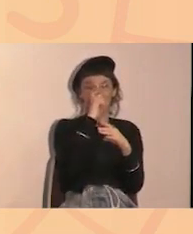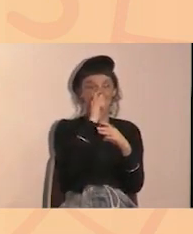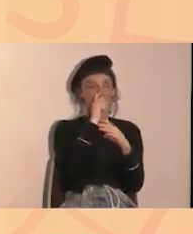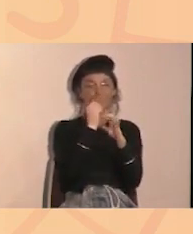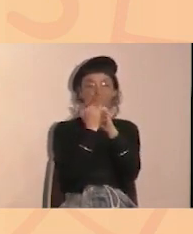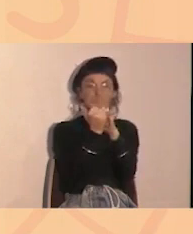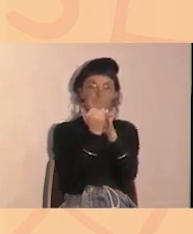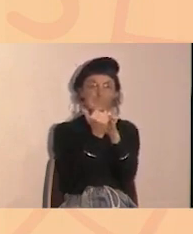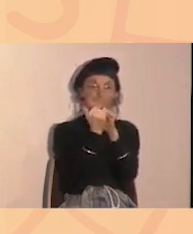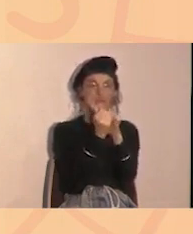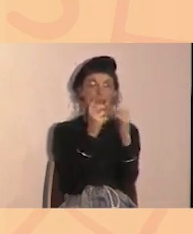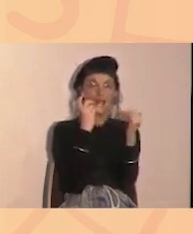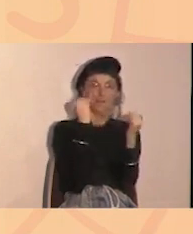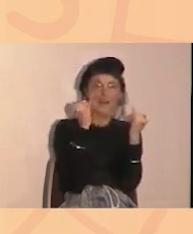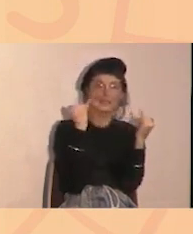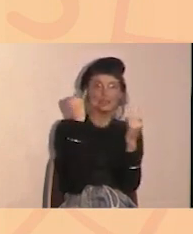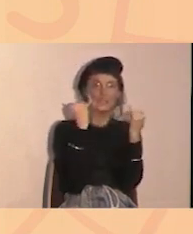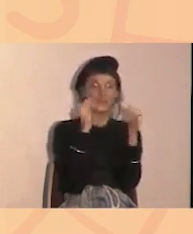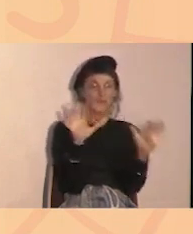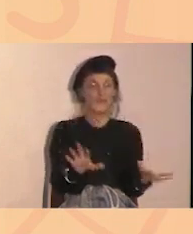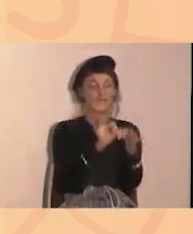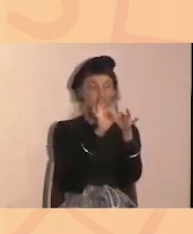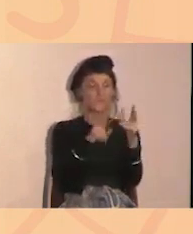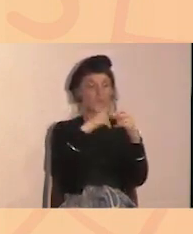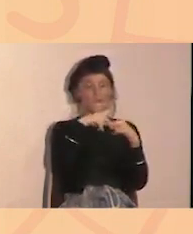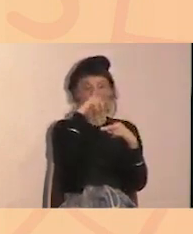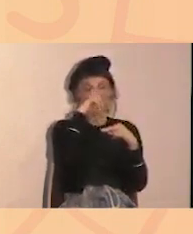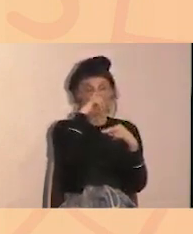of relationships with sisters as a member of the Stolen Generation.